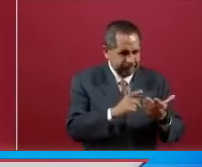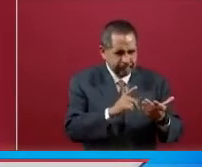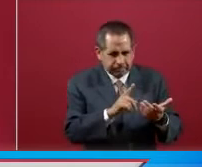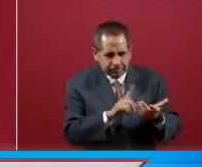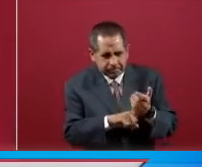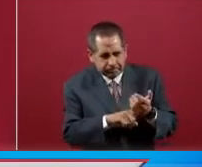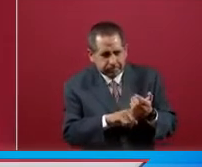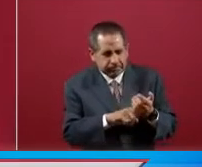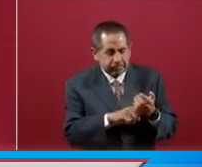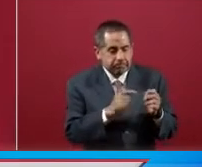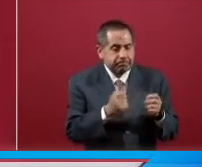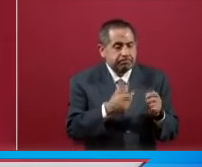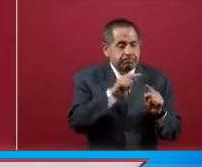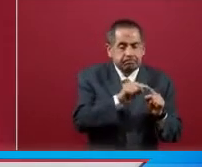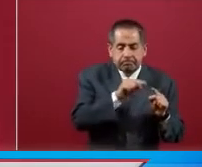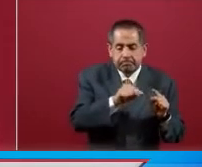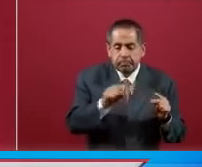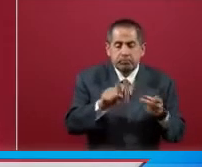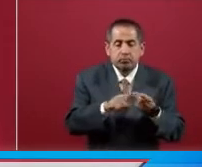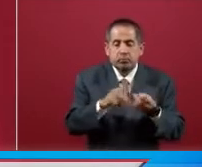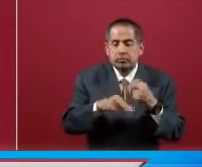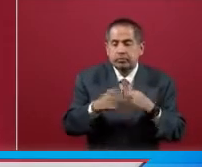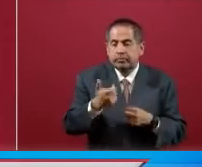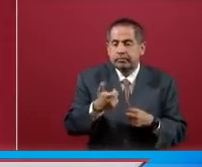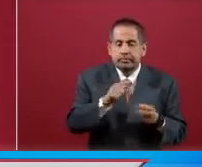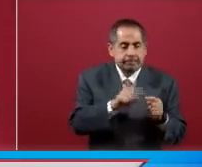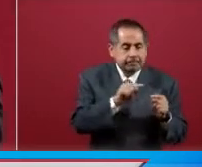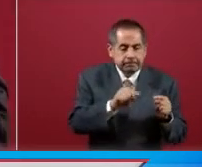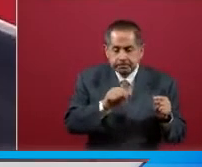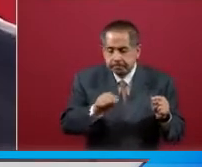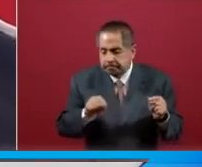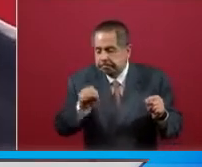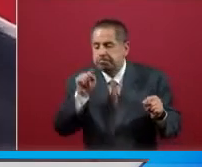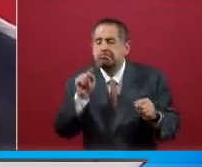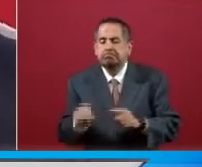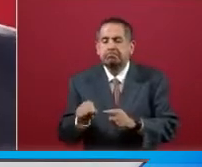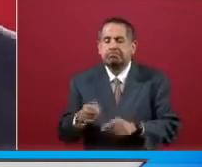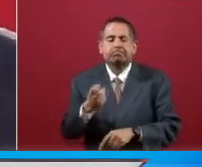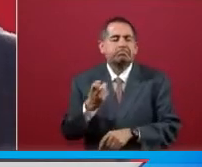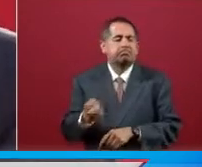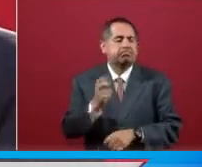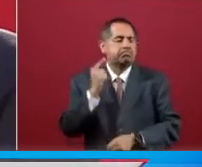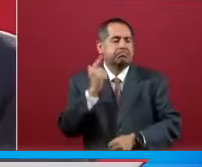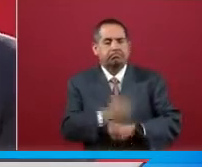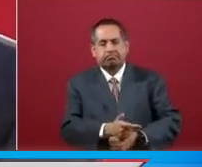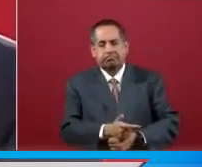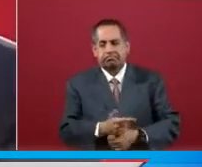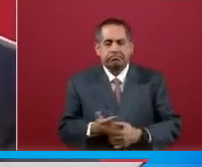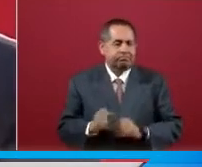although these actions will not be considered a serious crime as contemplated by the new legislation in the case of electoral fraud